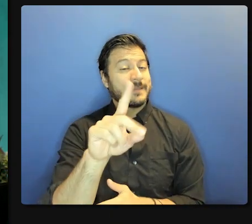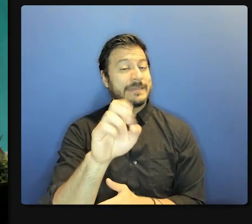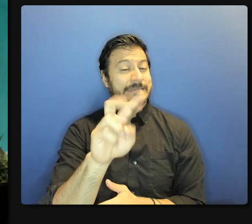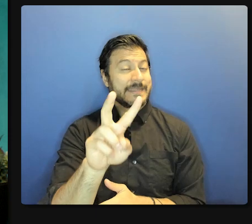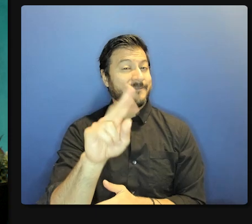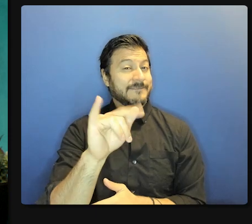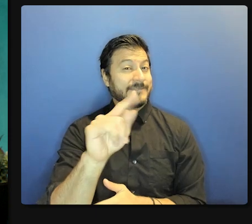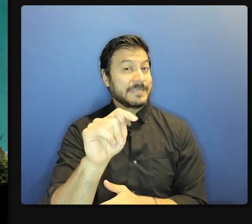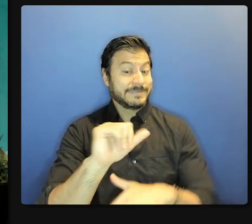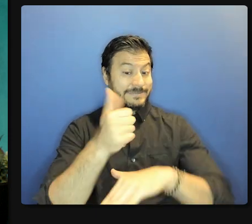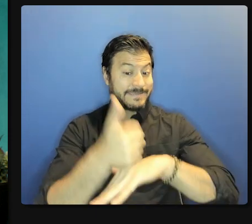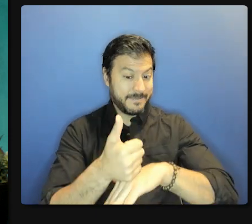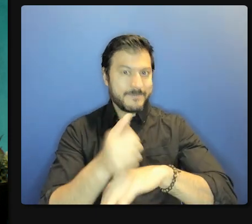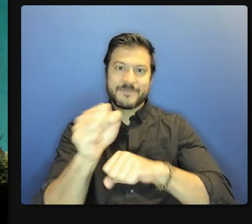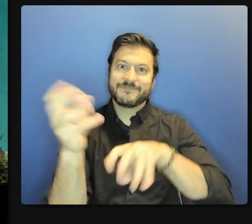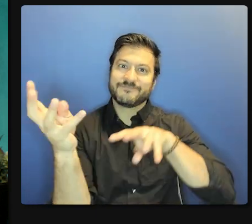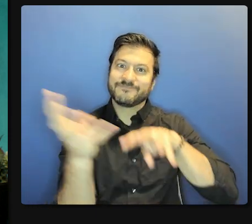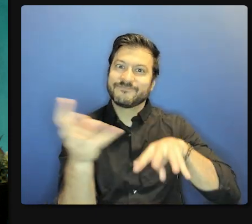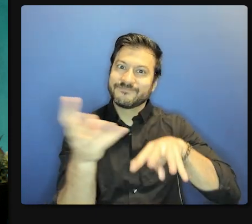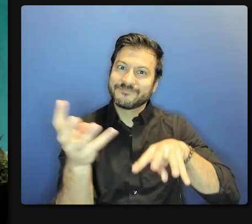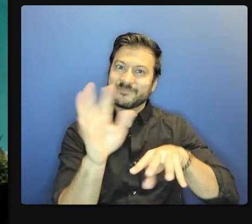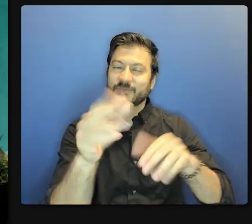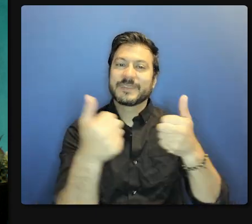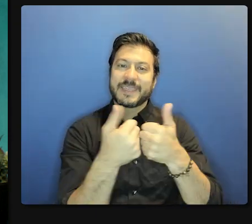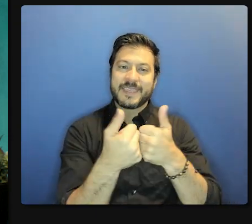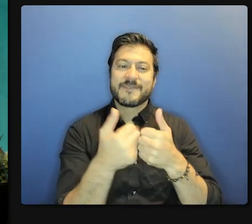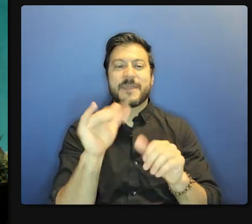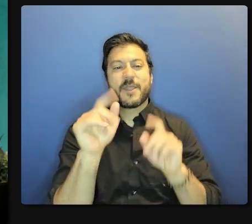you can stream your game during your development cycle